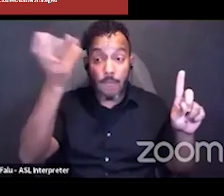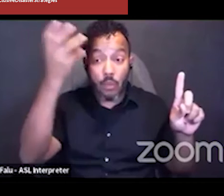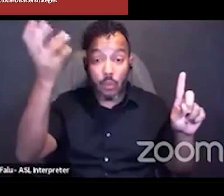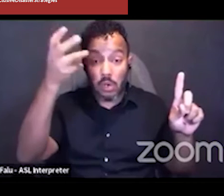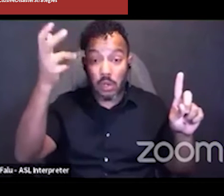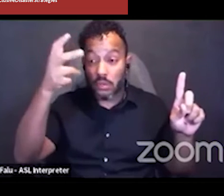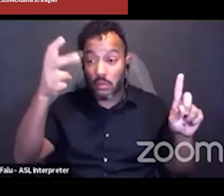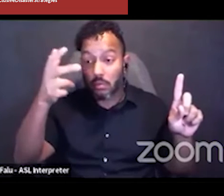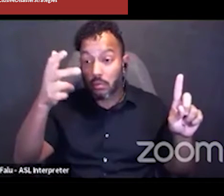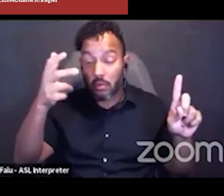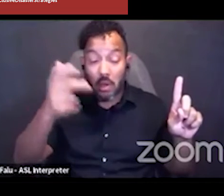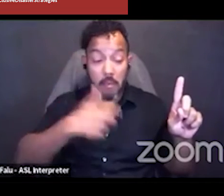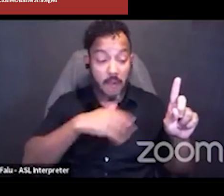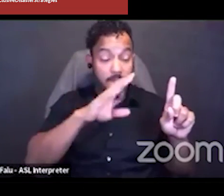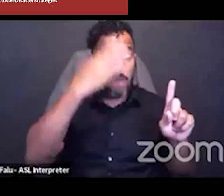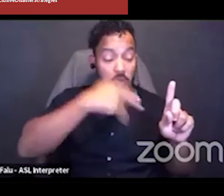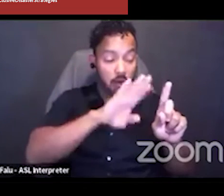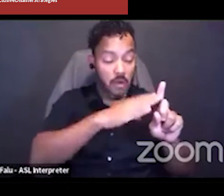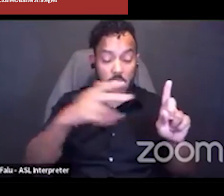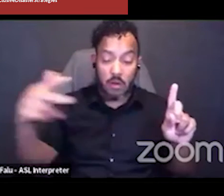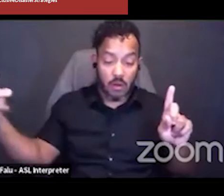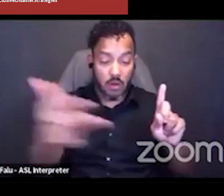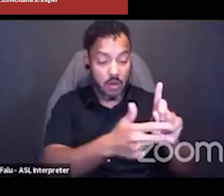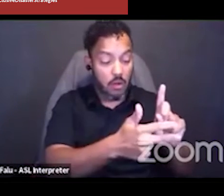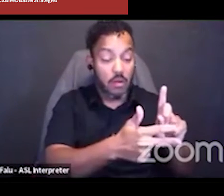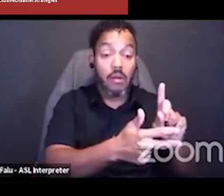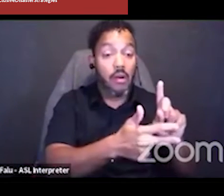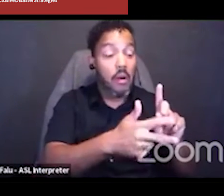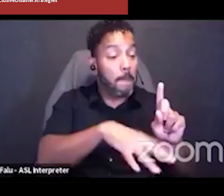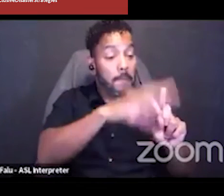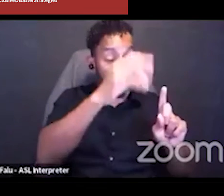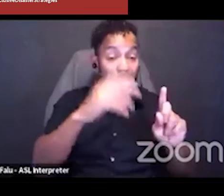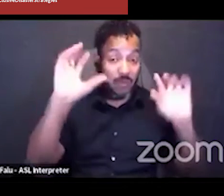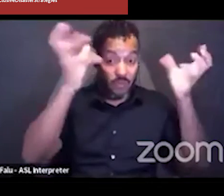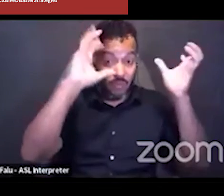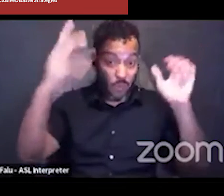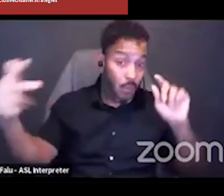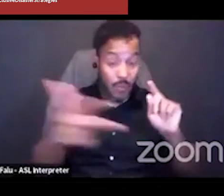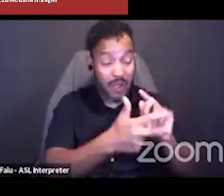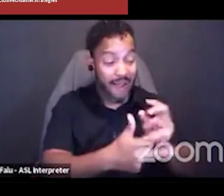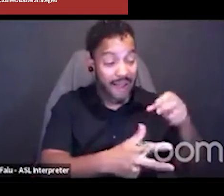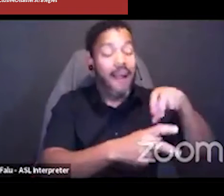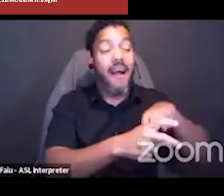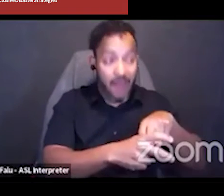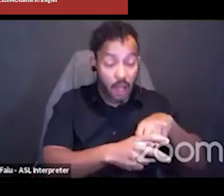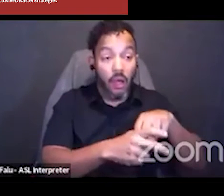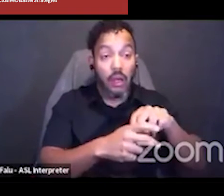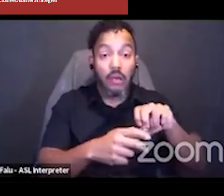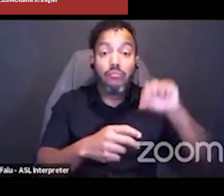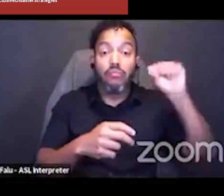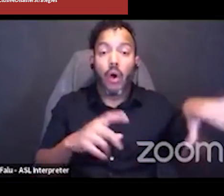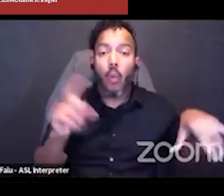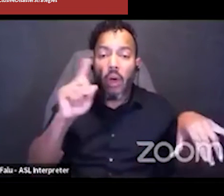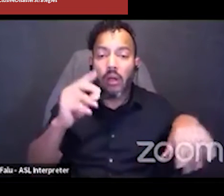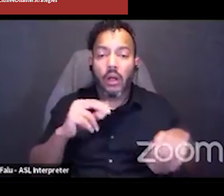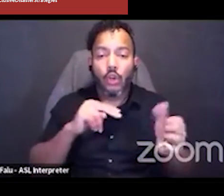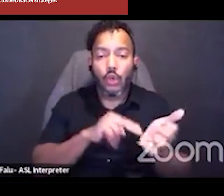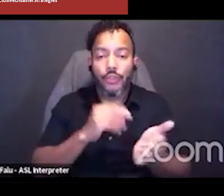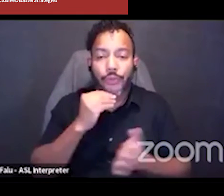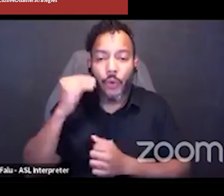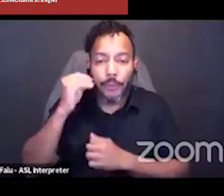my door and drop me off in a nursing home where anyone Googles it again and again, the